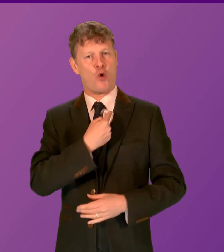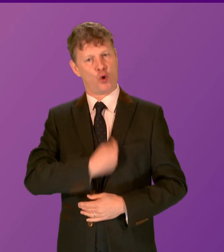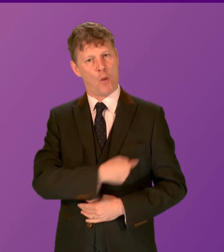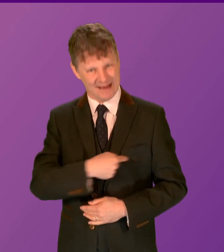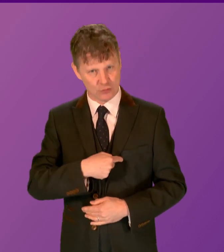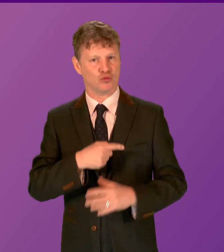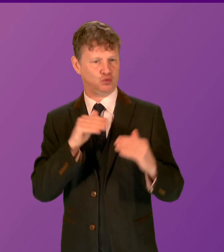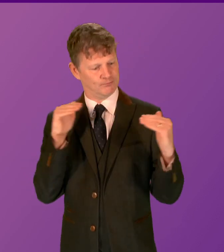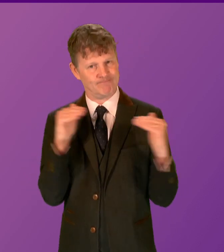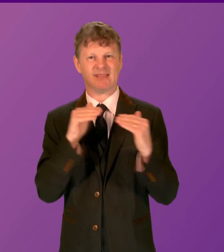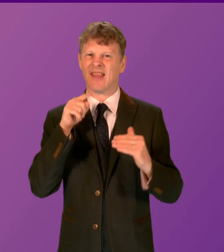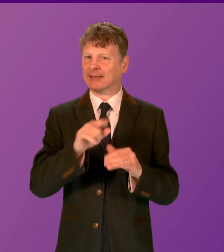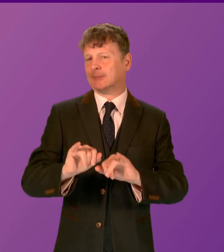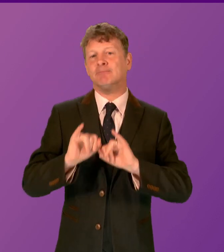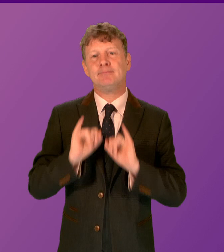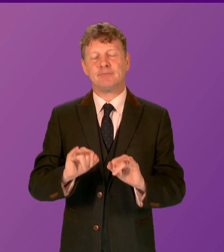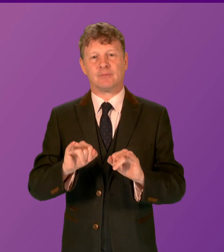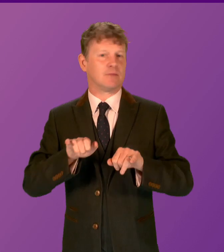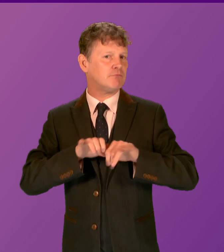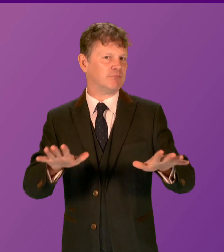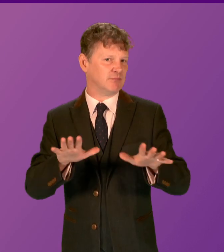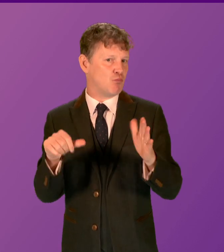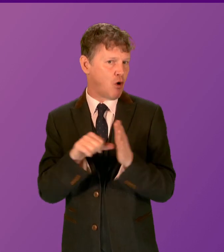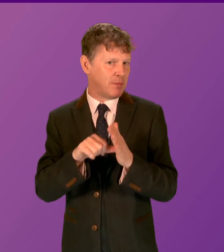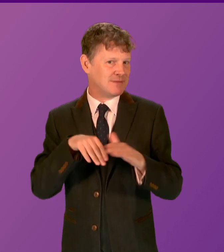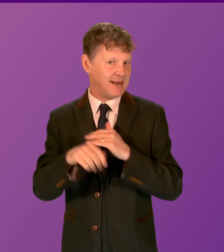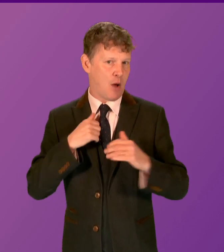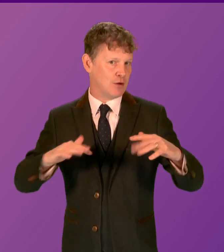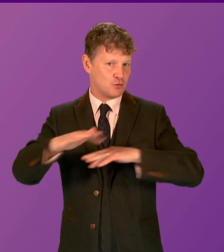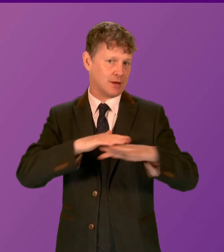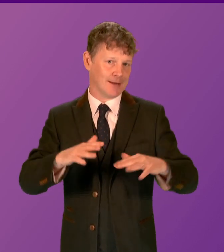to tackling one of the most insidious challenges and problems that we face in our society.